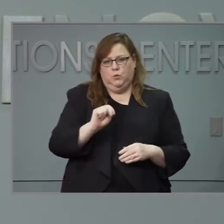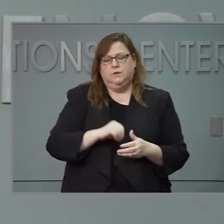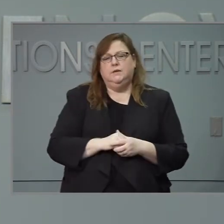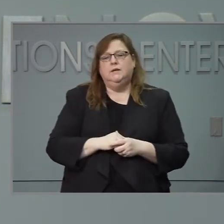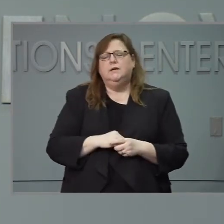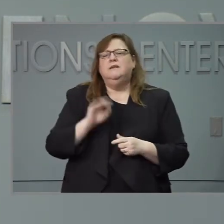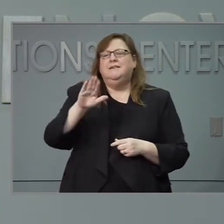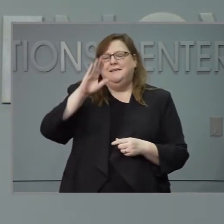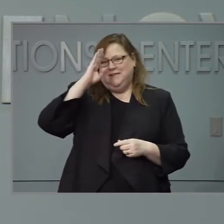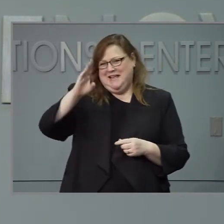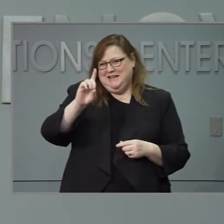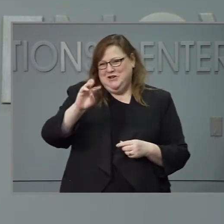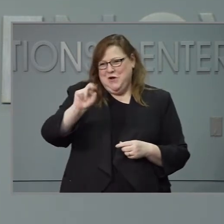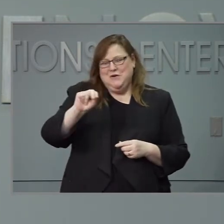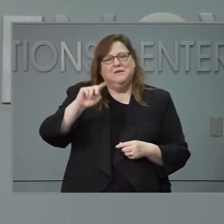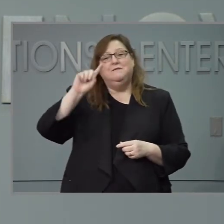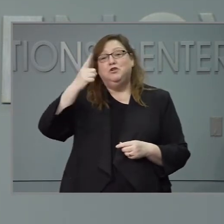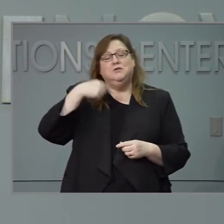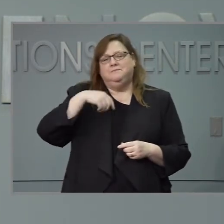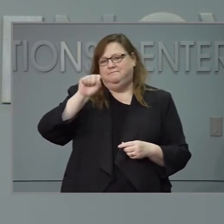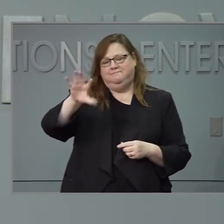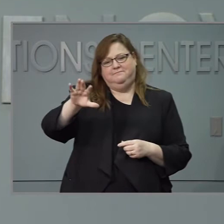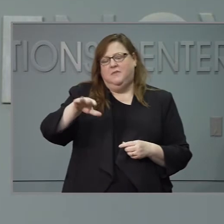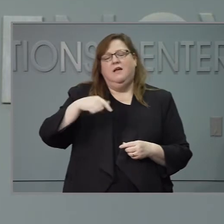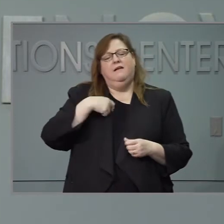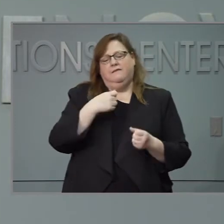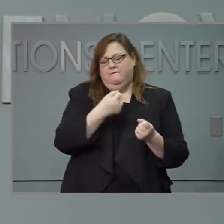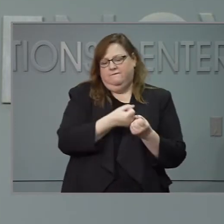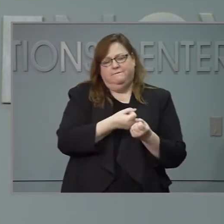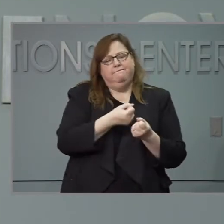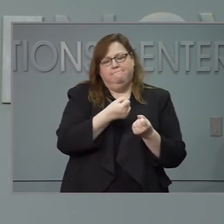AYUDARLO A SOBRE PASARLO, ESTAMOS ALINEANDO CON EL COVID